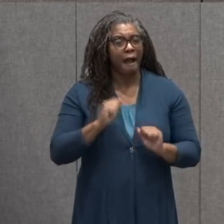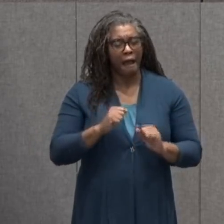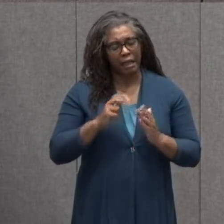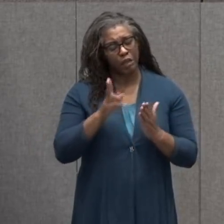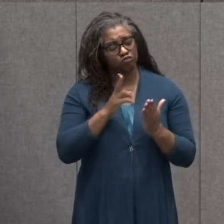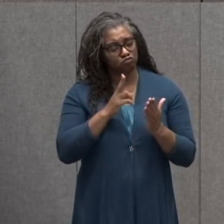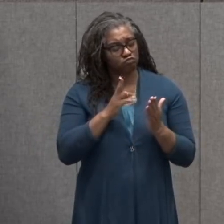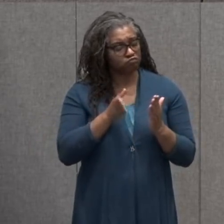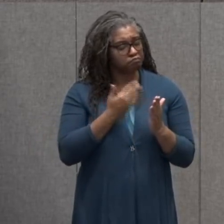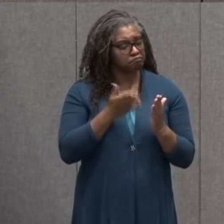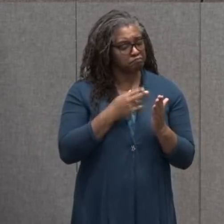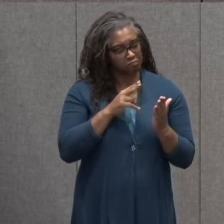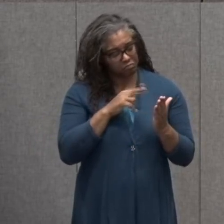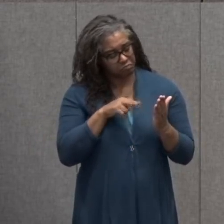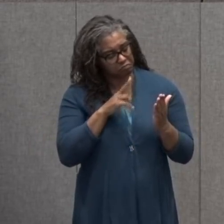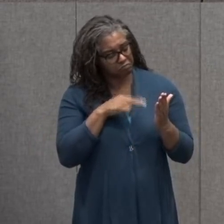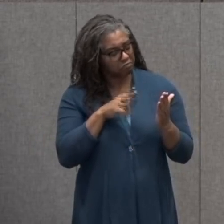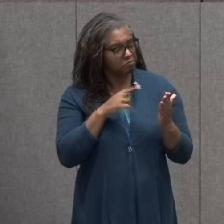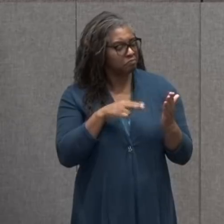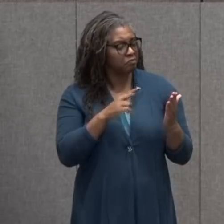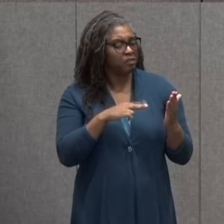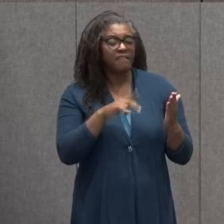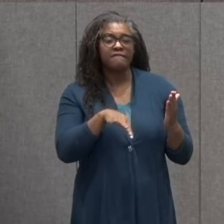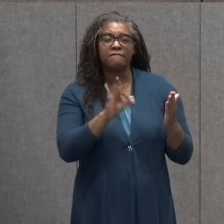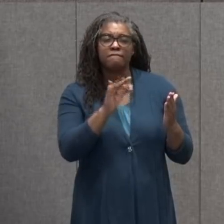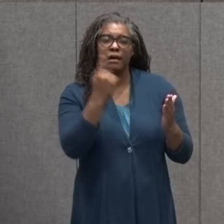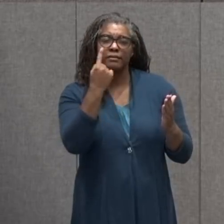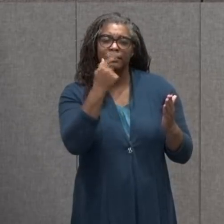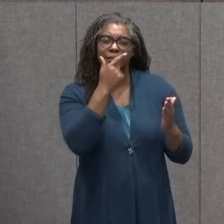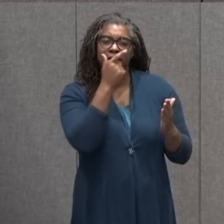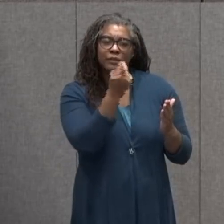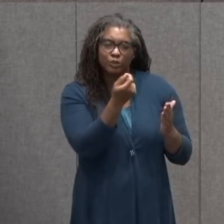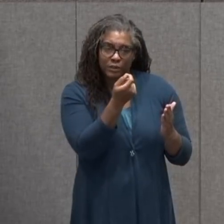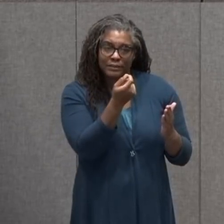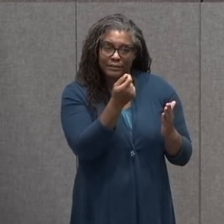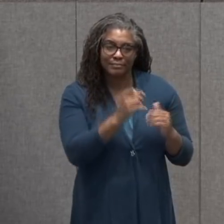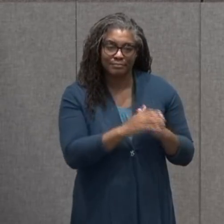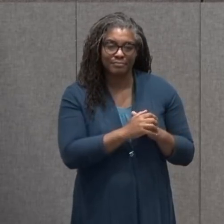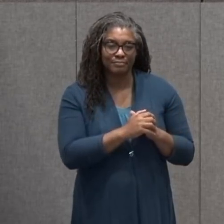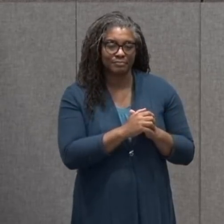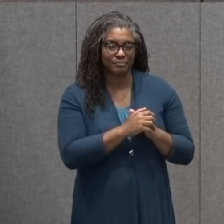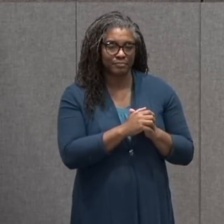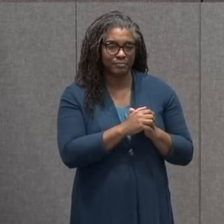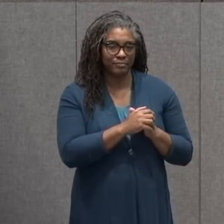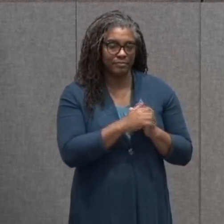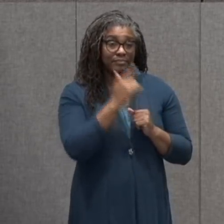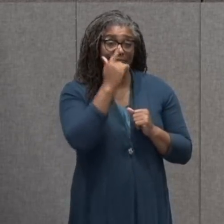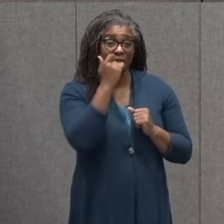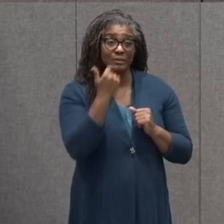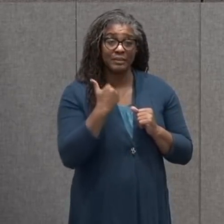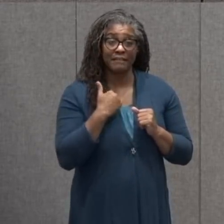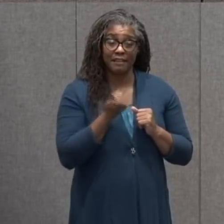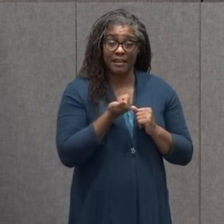that looks interesting to me, and start there. So since we have a few minutes,